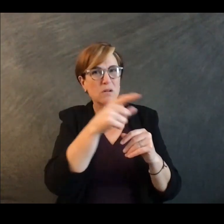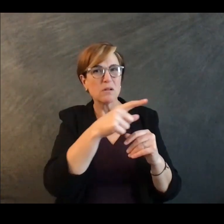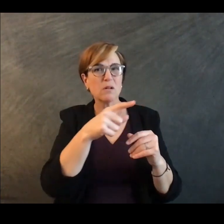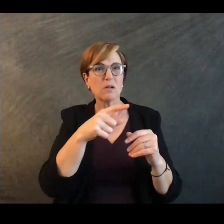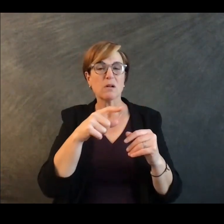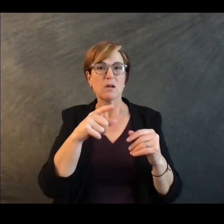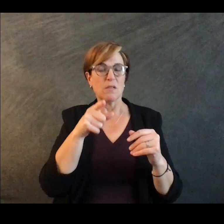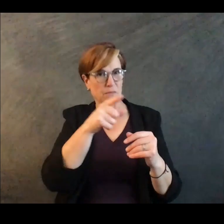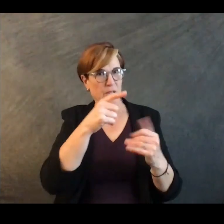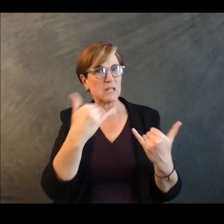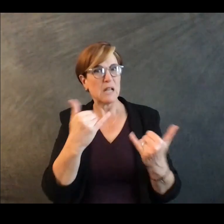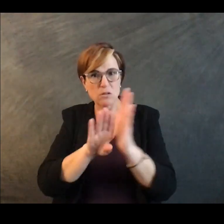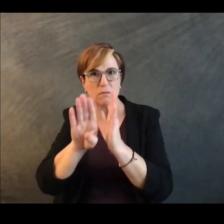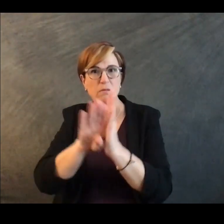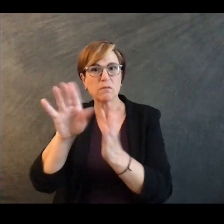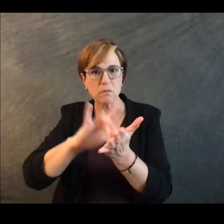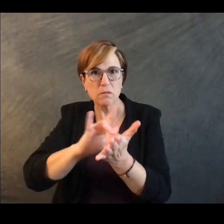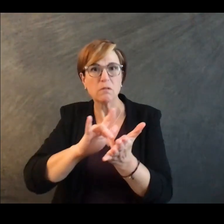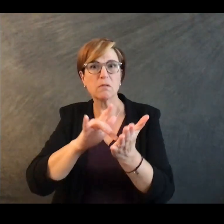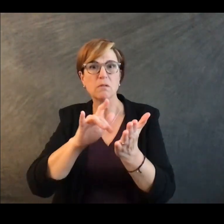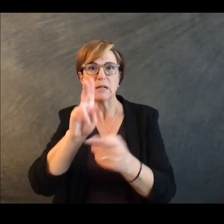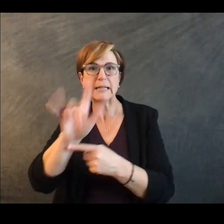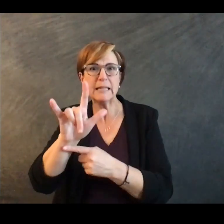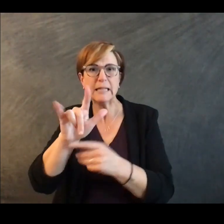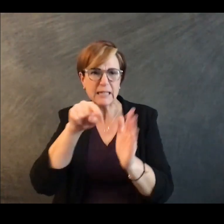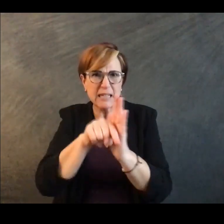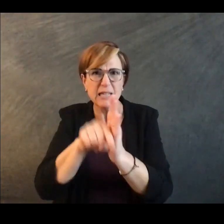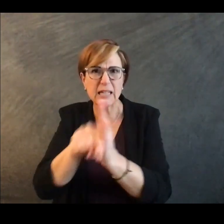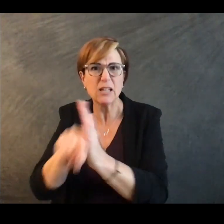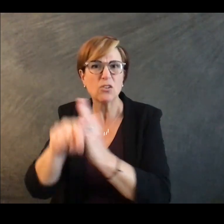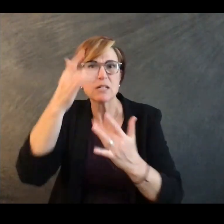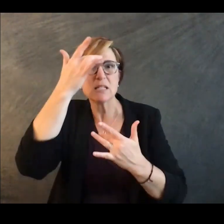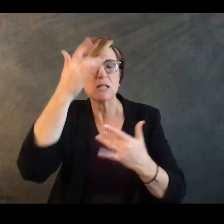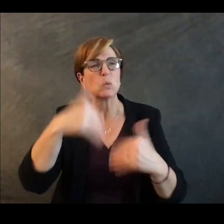so I just want to thank all of them they're working very hard they're